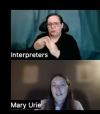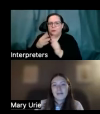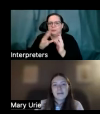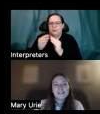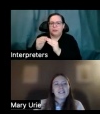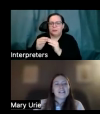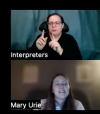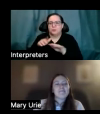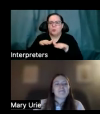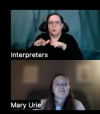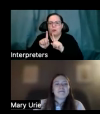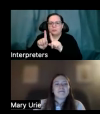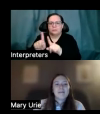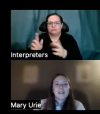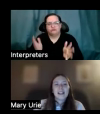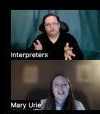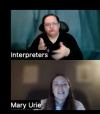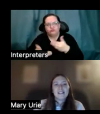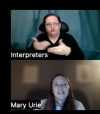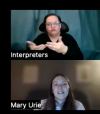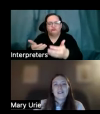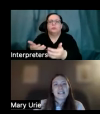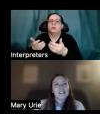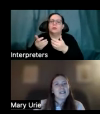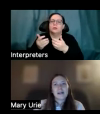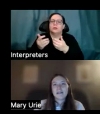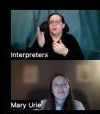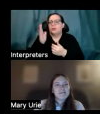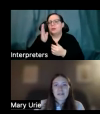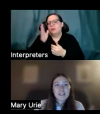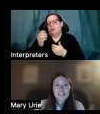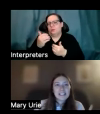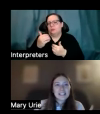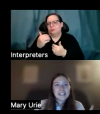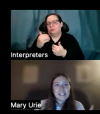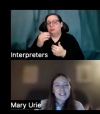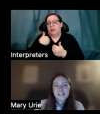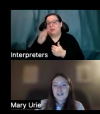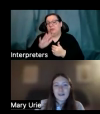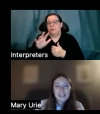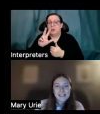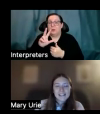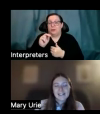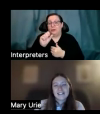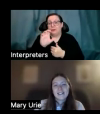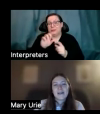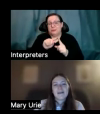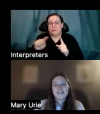them. And you'll get about 30 seconds to two minutes, be able